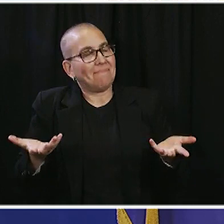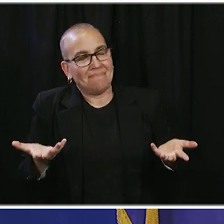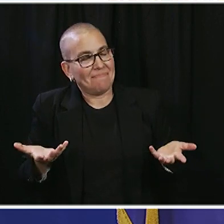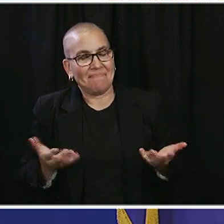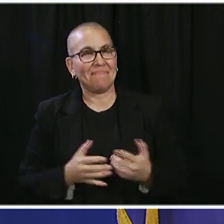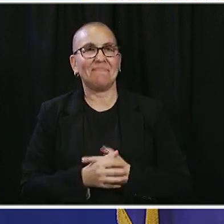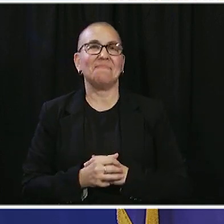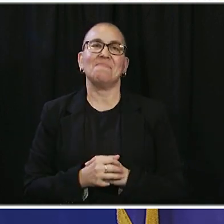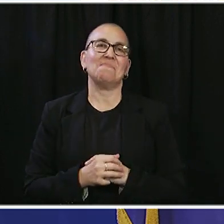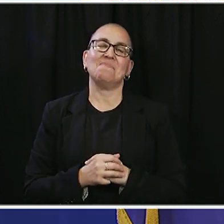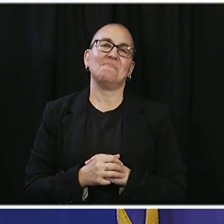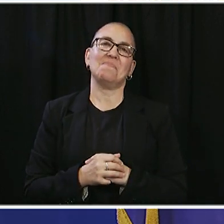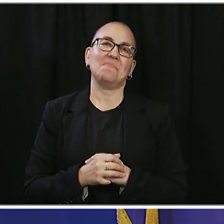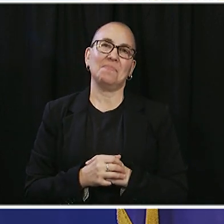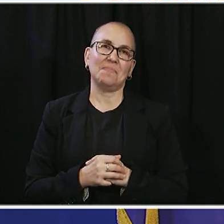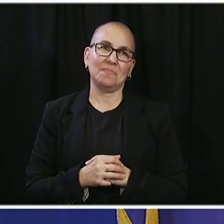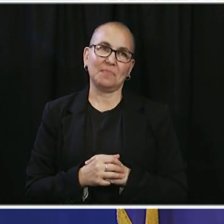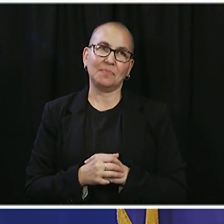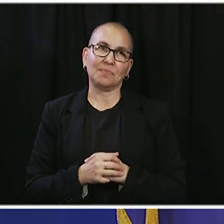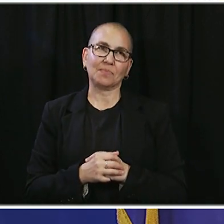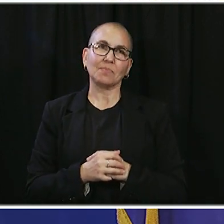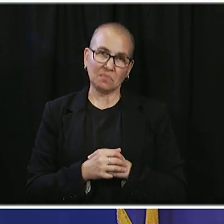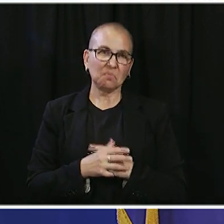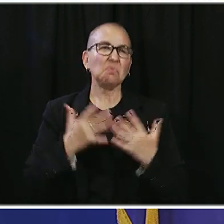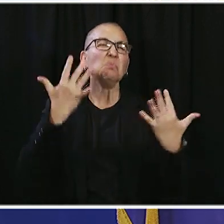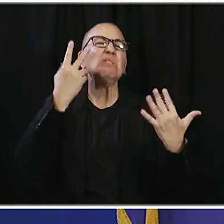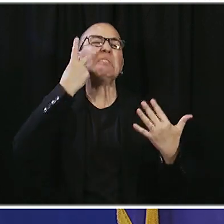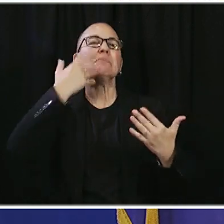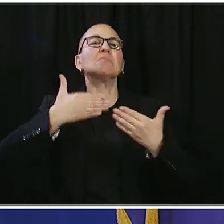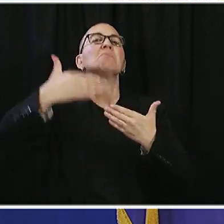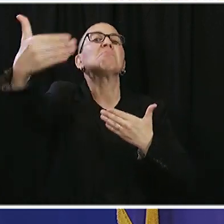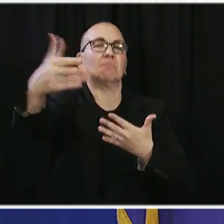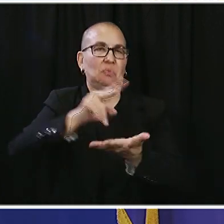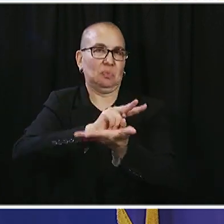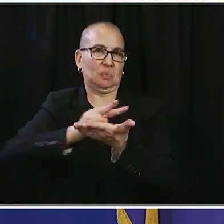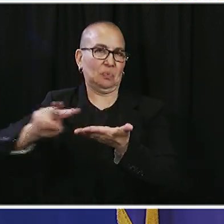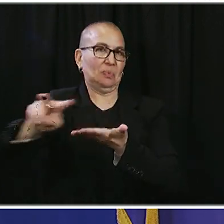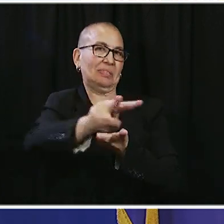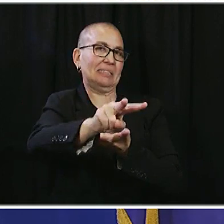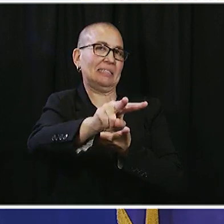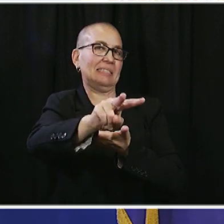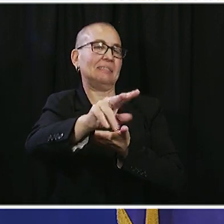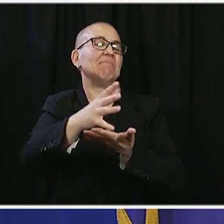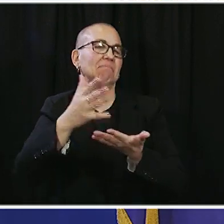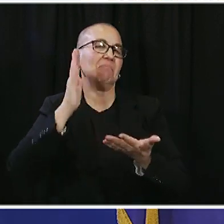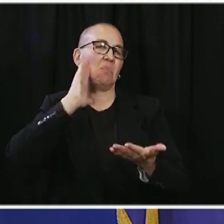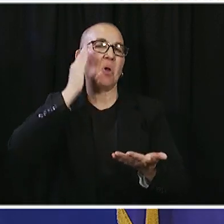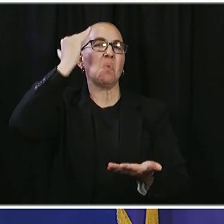WITH MORE BUSINESSES COMING ONLINE AND WITH THE LIFTING OF THE -- THE TRANSITION OF THE STANDARD DEDUCTION ORDER TO THE